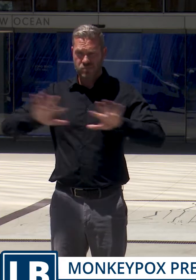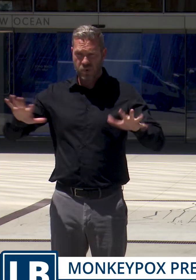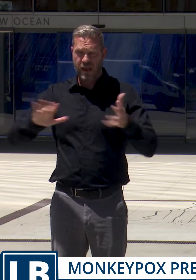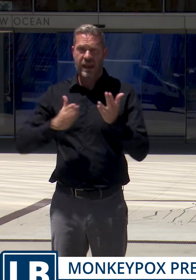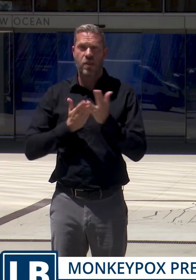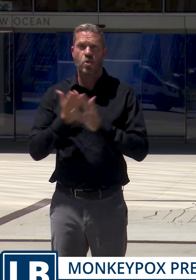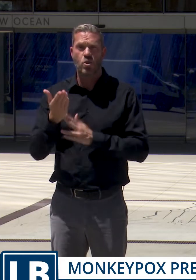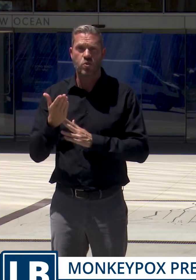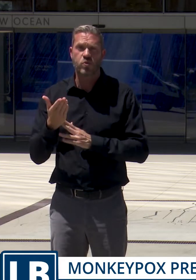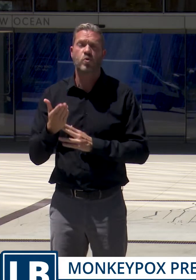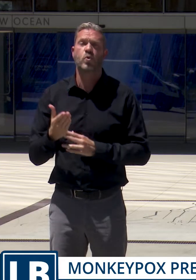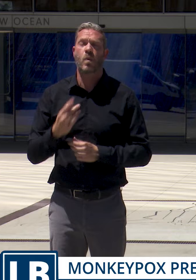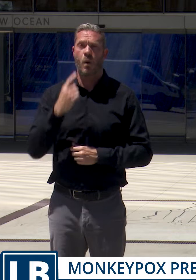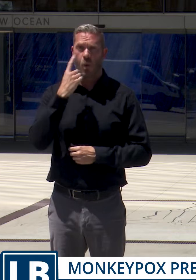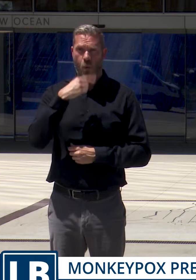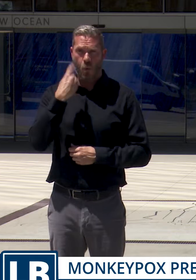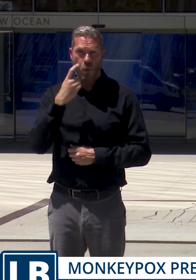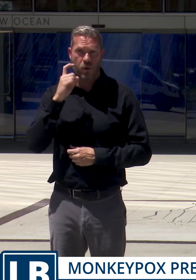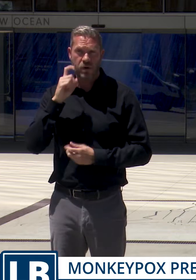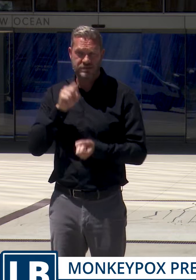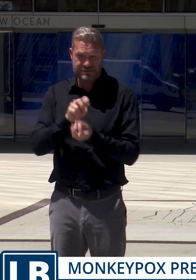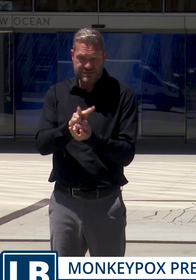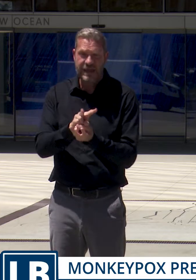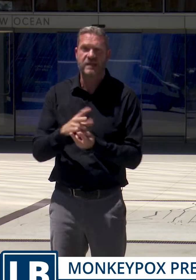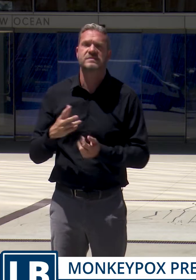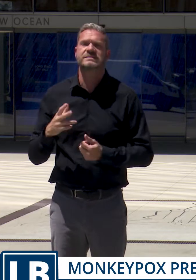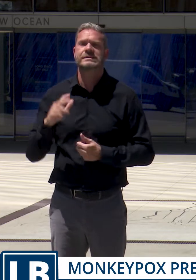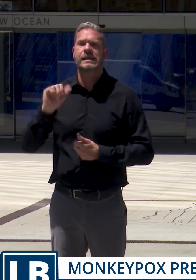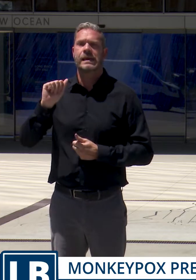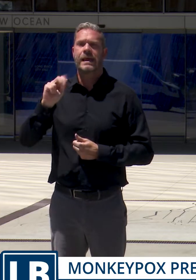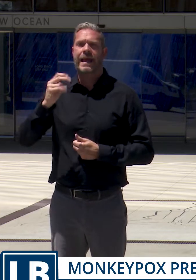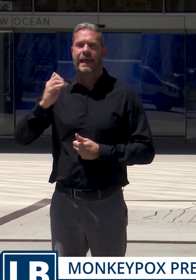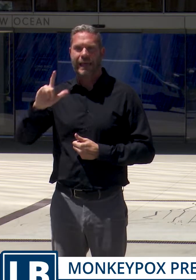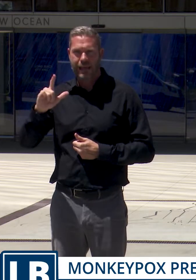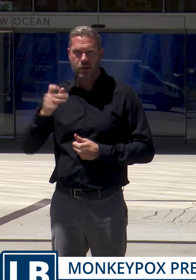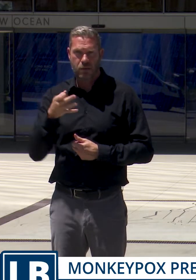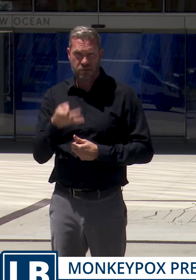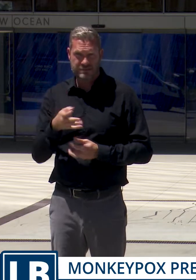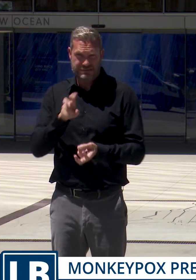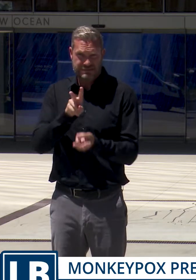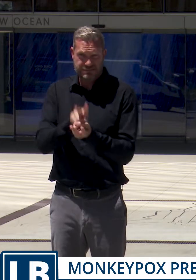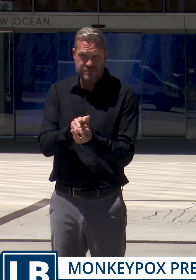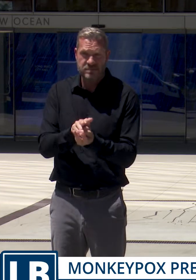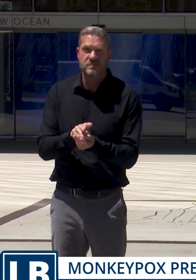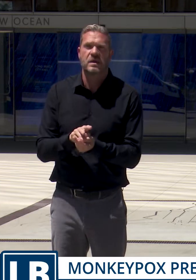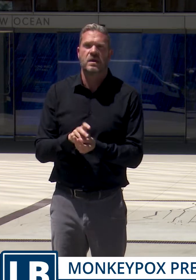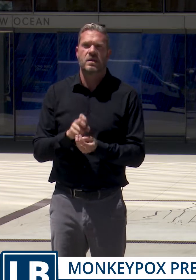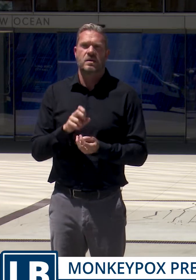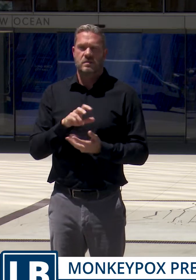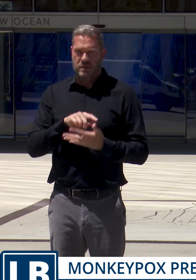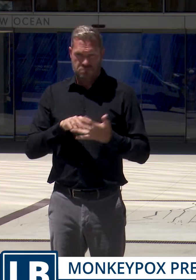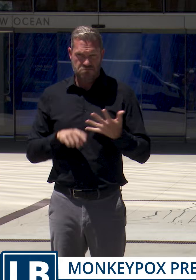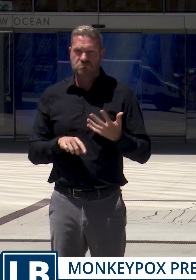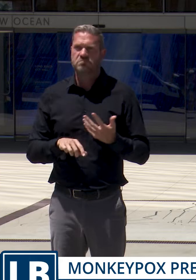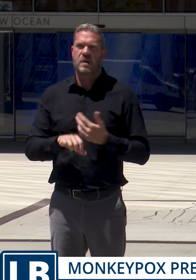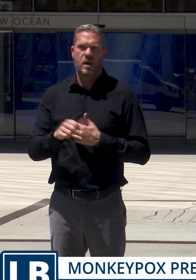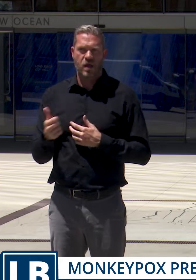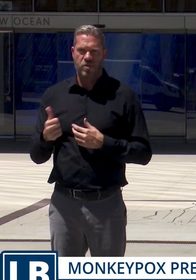by touching the genitals or anus of a person with monkey pox by touching fabrics shared surfaces and